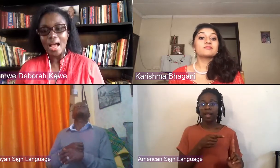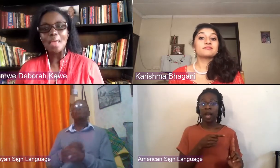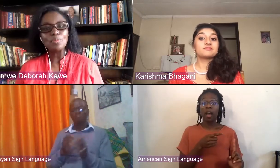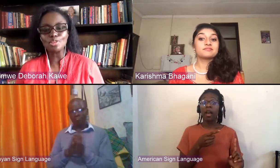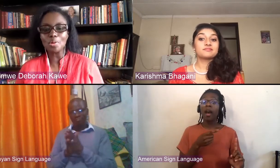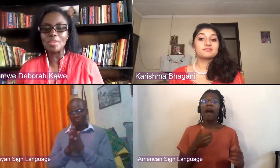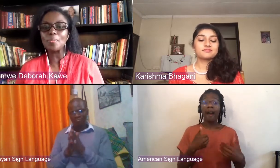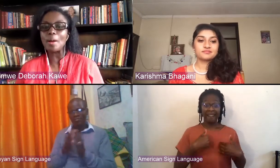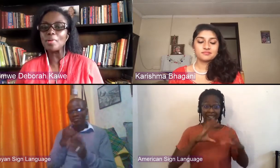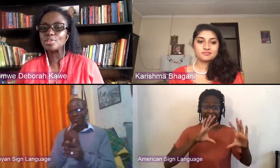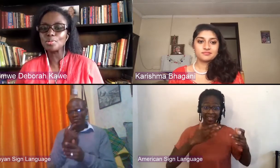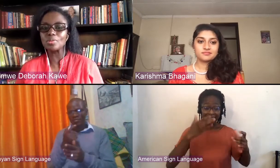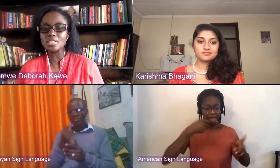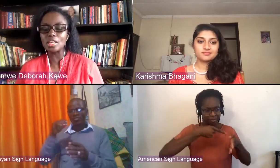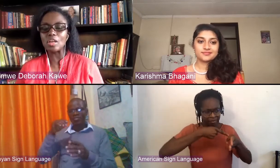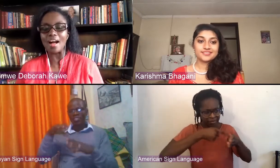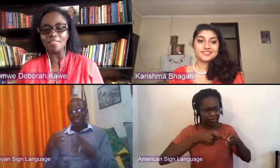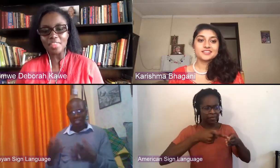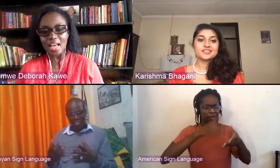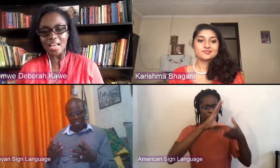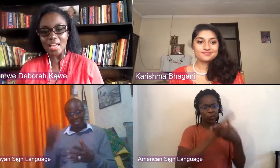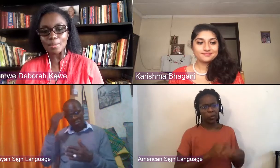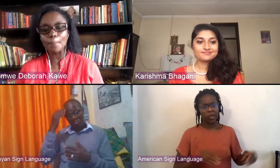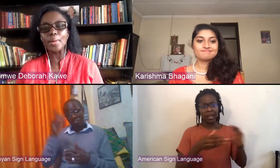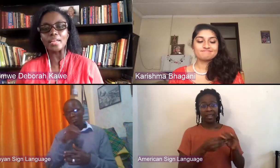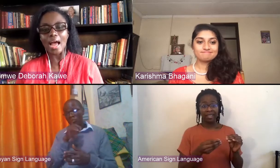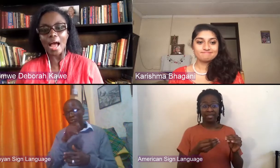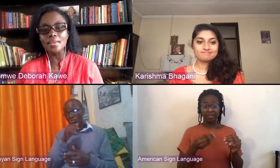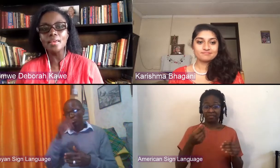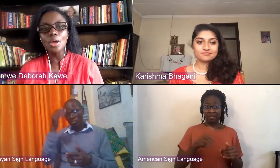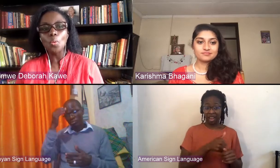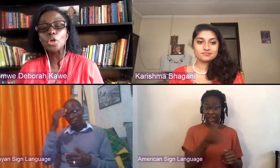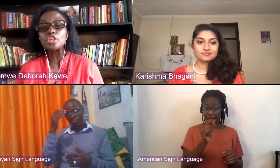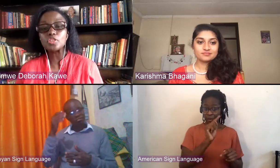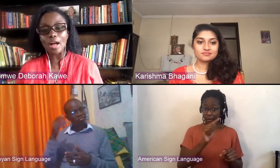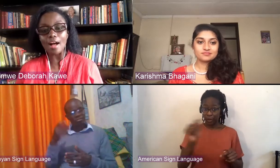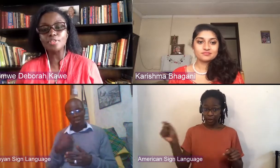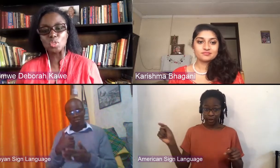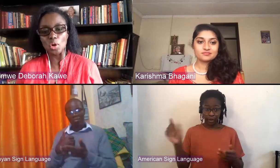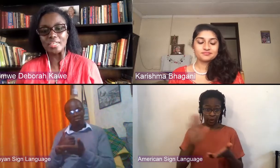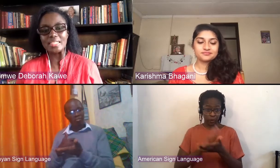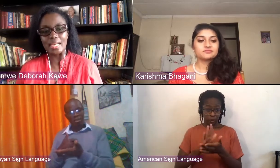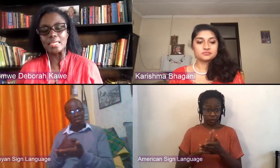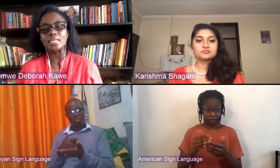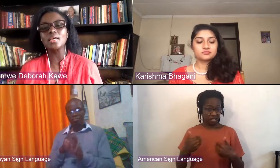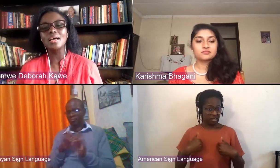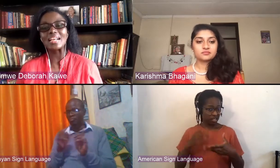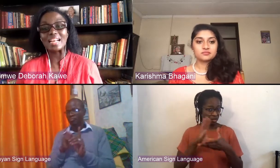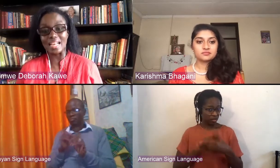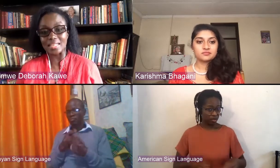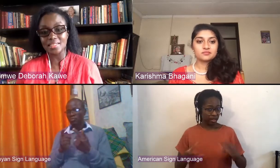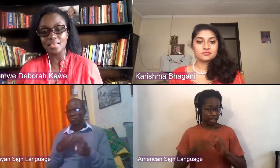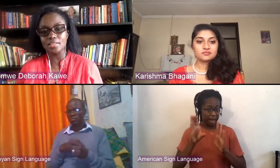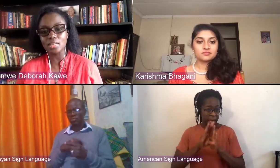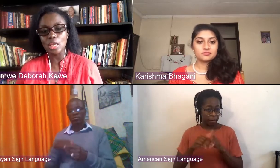I'm not sure where the primary schools still have that but we used to have storytelling classes